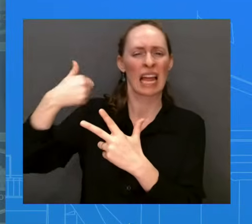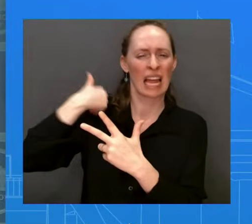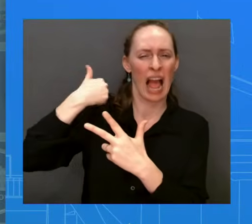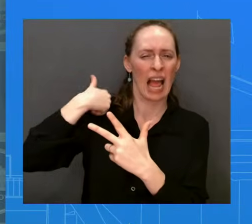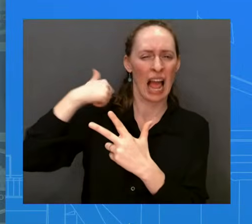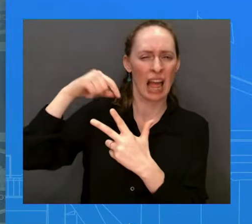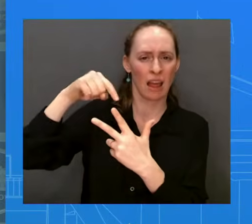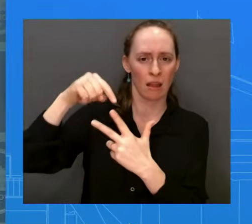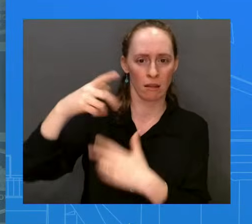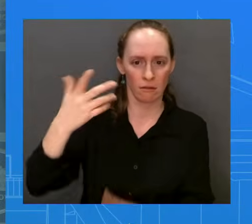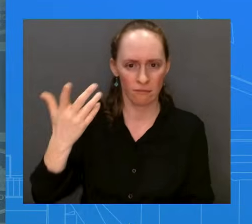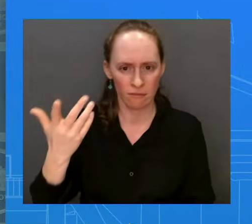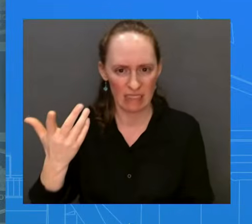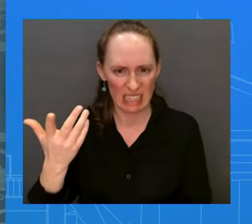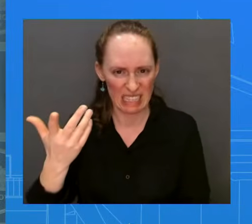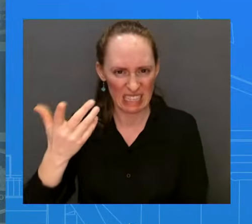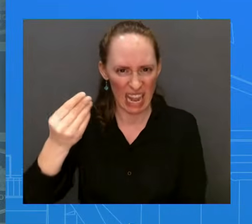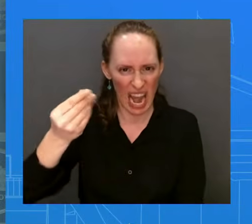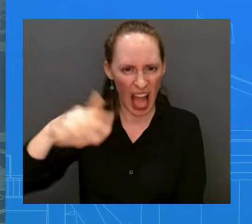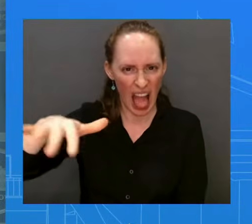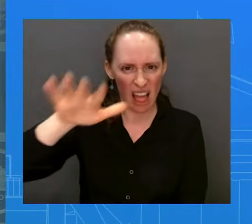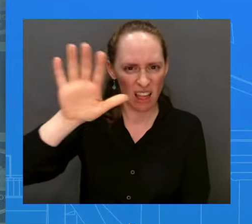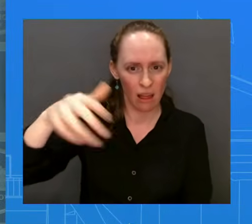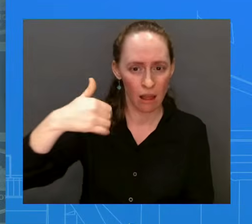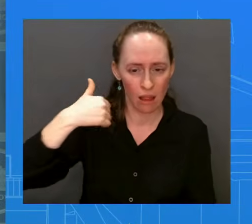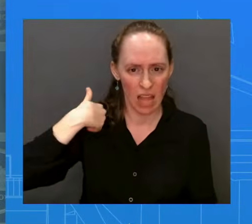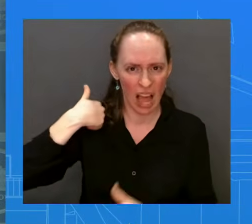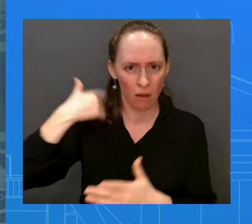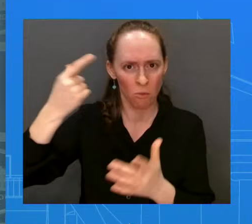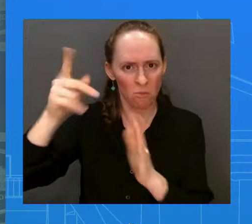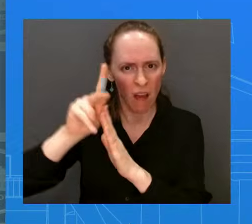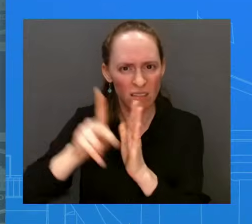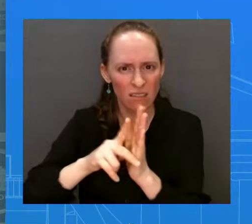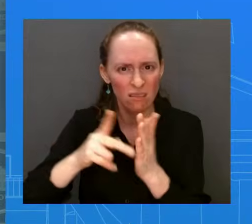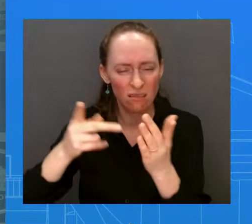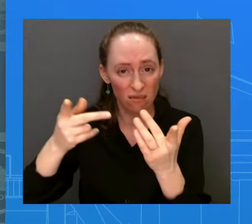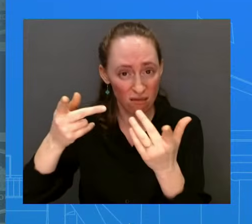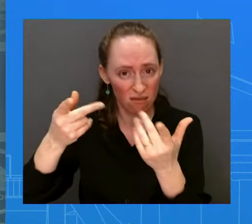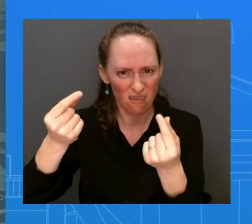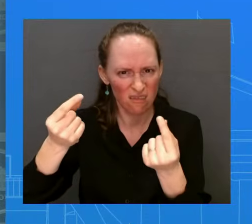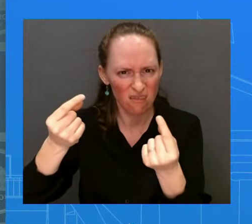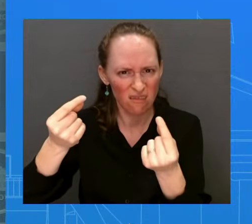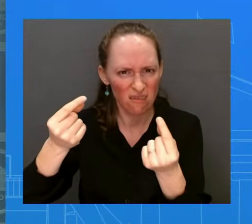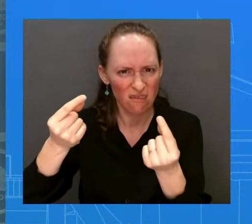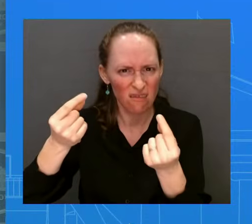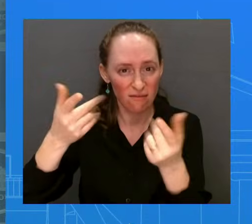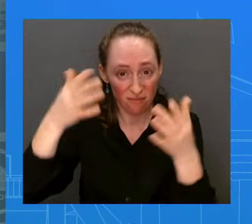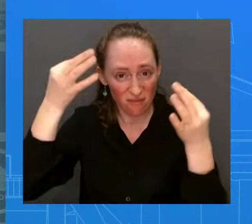some kind of policy decision. We will always, in deciding whether something should be taken down or not,